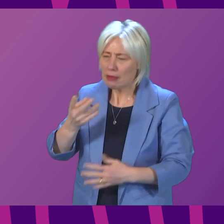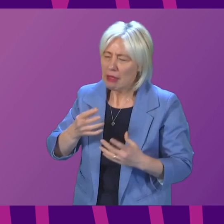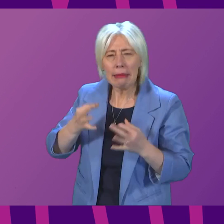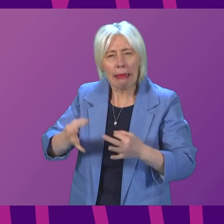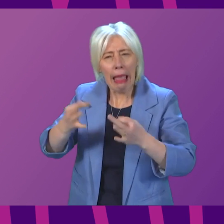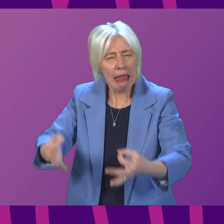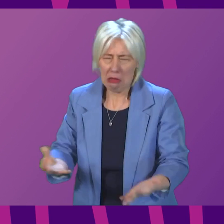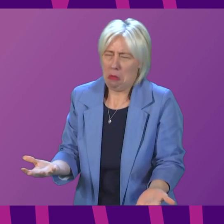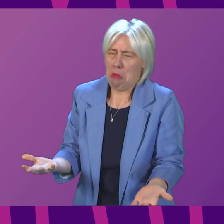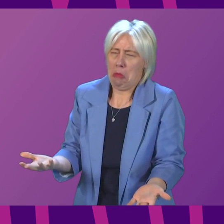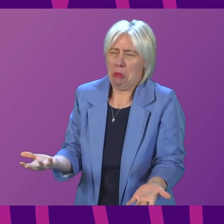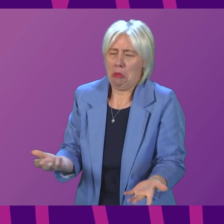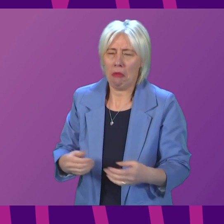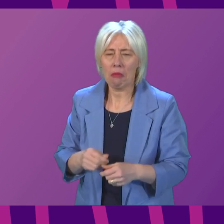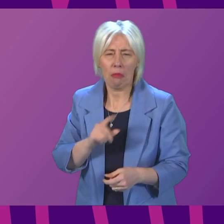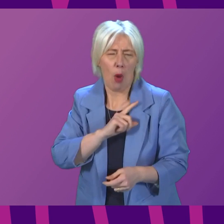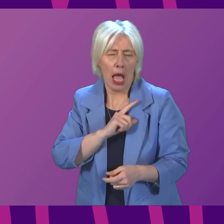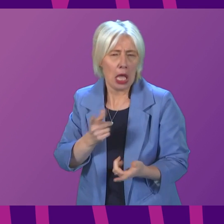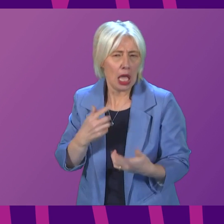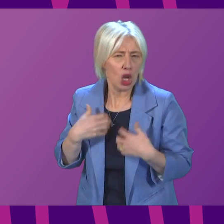The reason that I am interested is because that strikes me as utter hypocrisy.